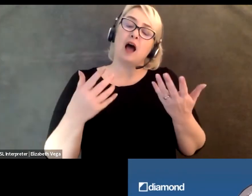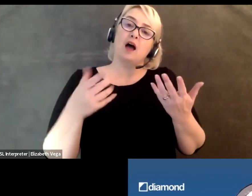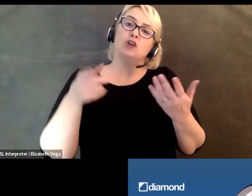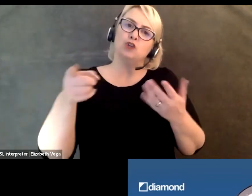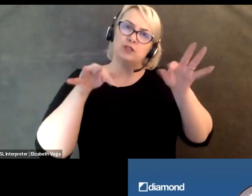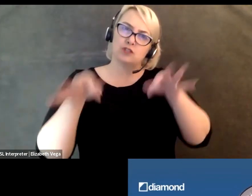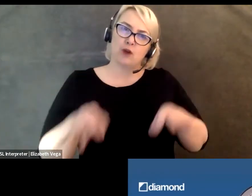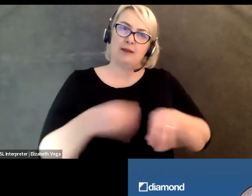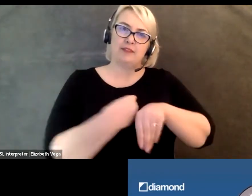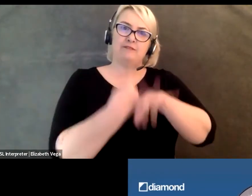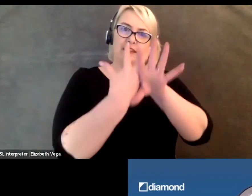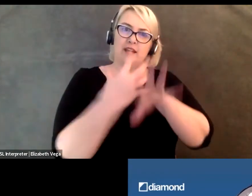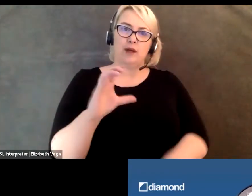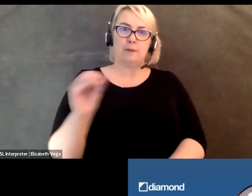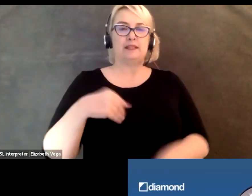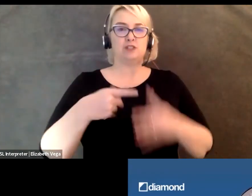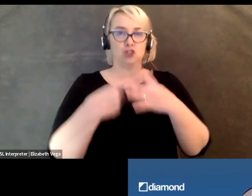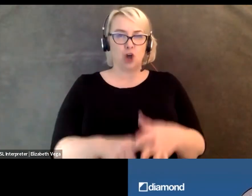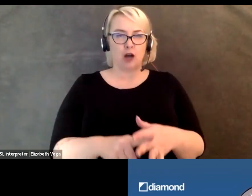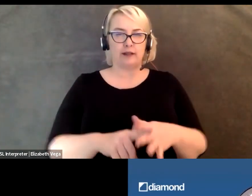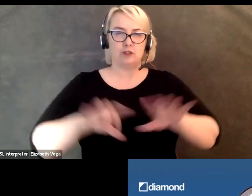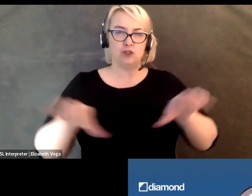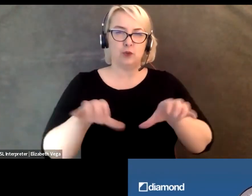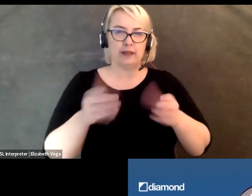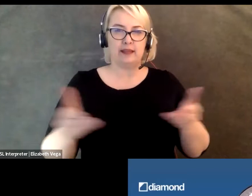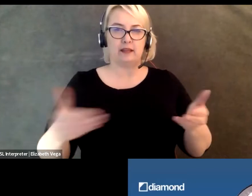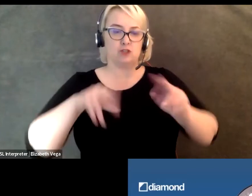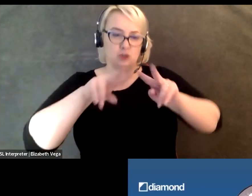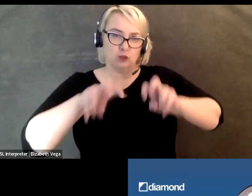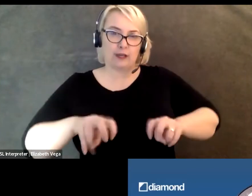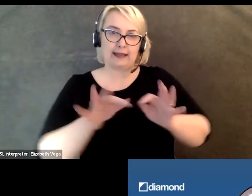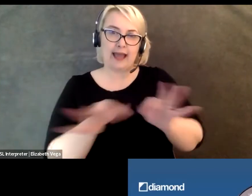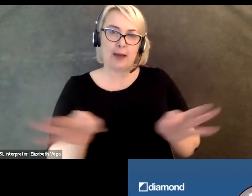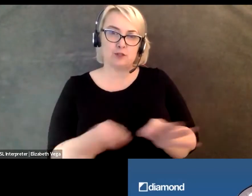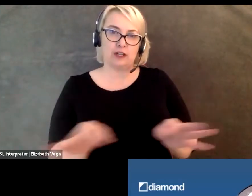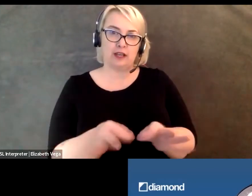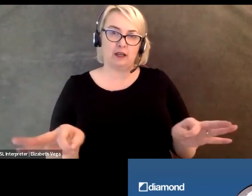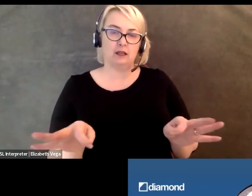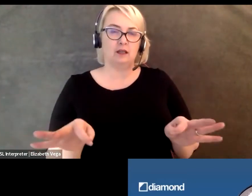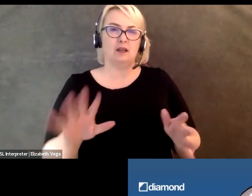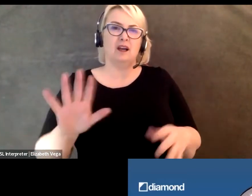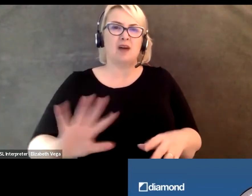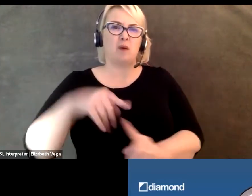started to look at captioning like a month or so after the pandemic.